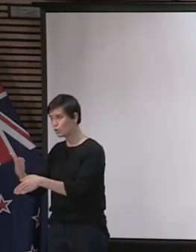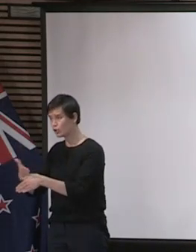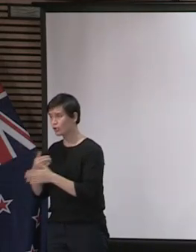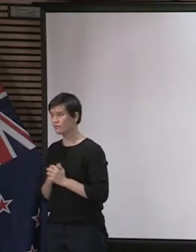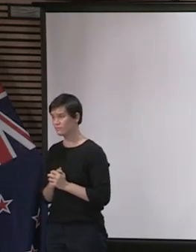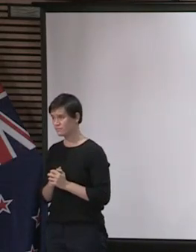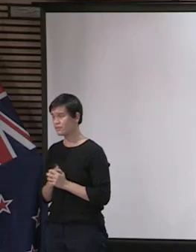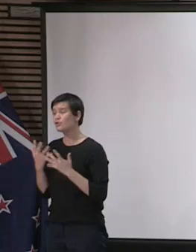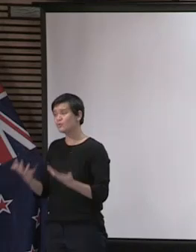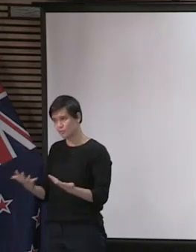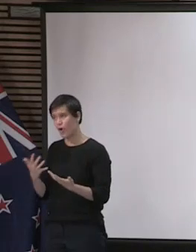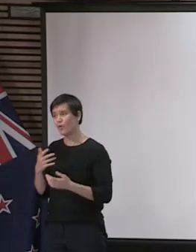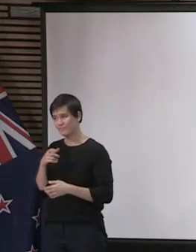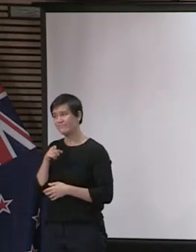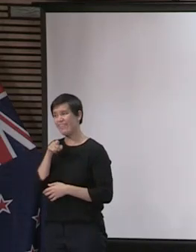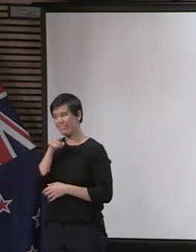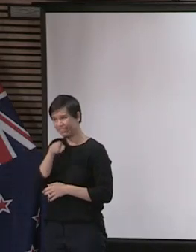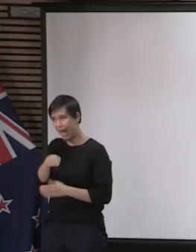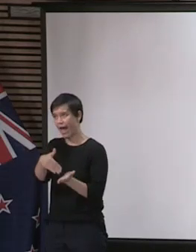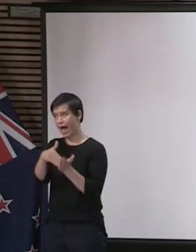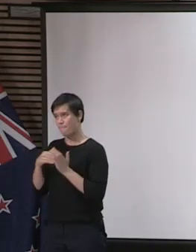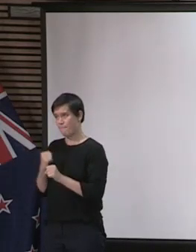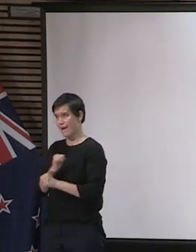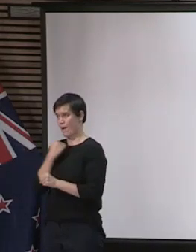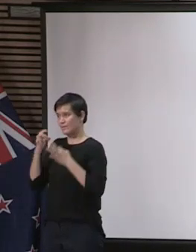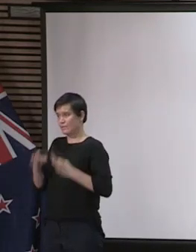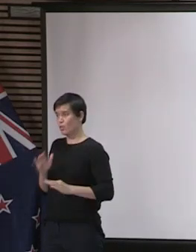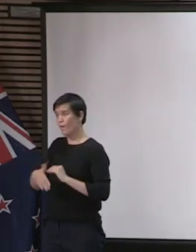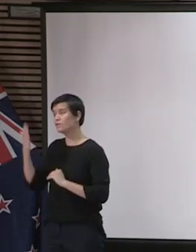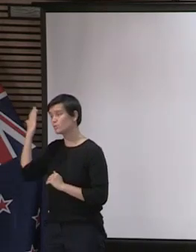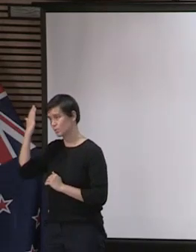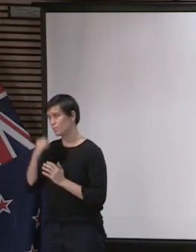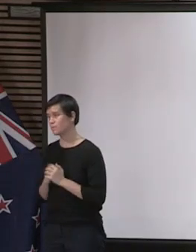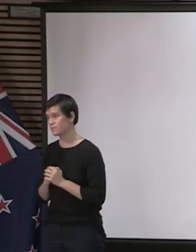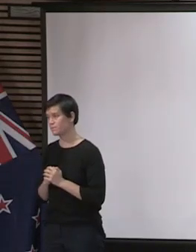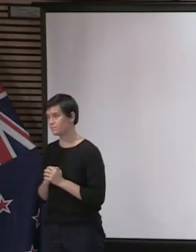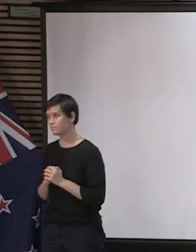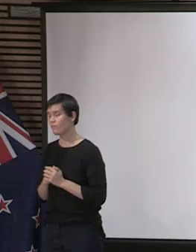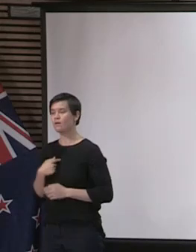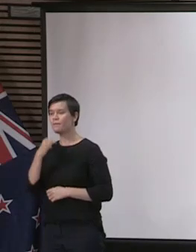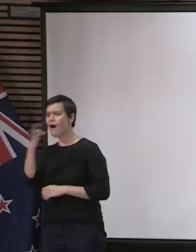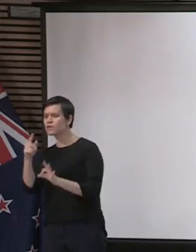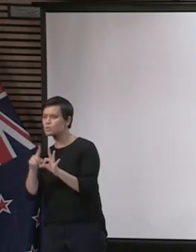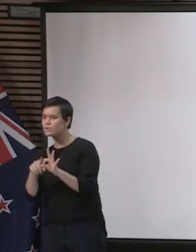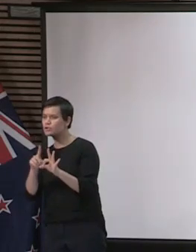as safely as possible. That has been top of our mind when we have designed the guidance and the decision around